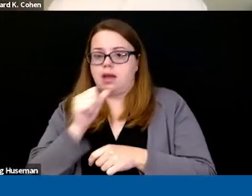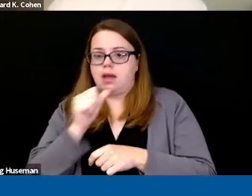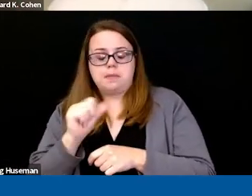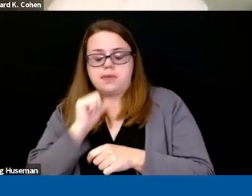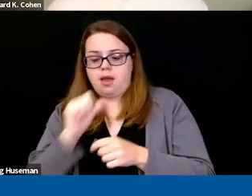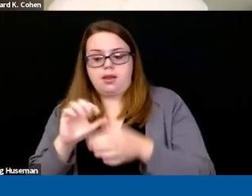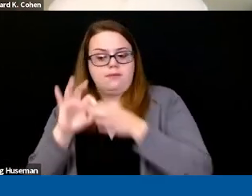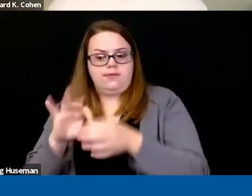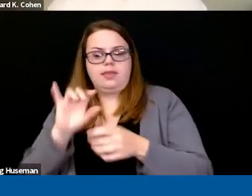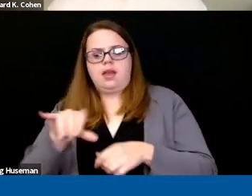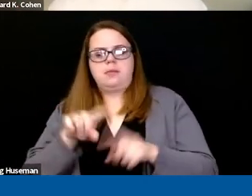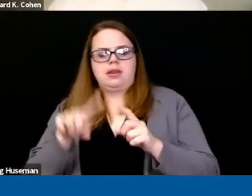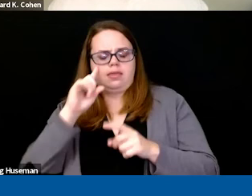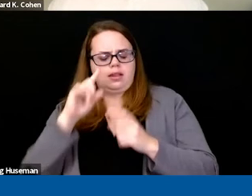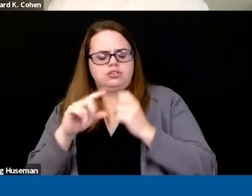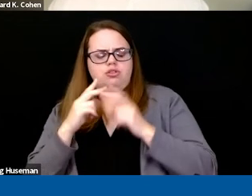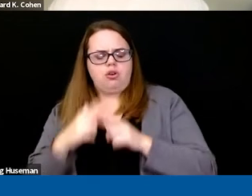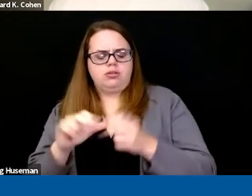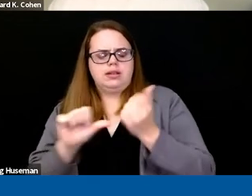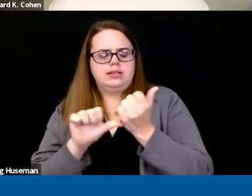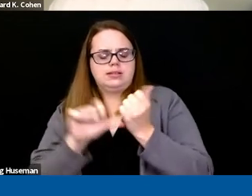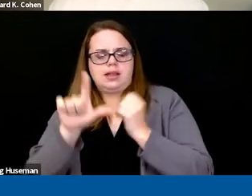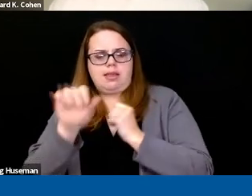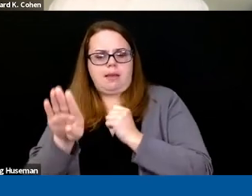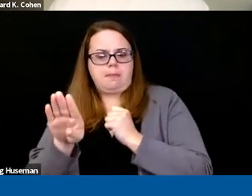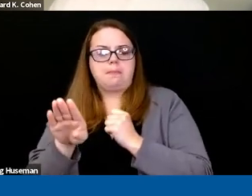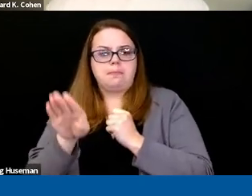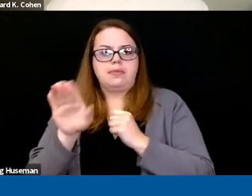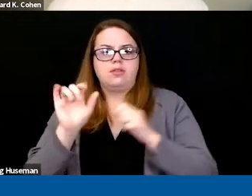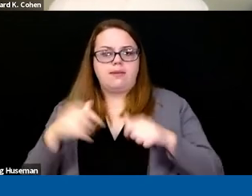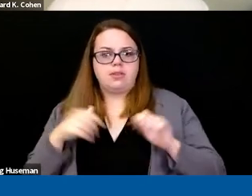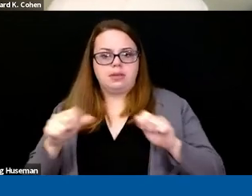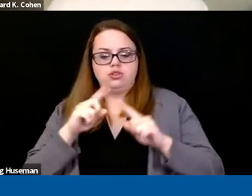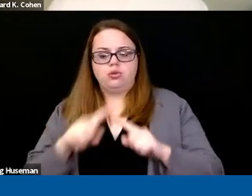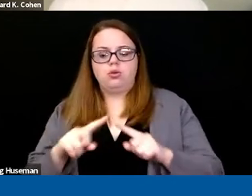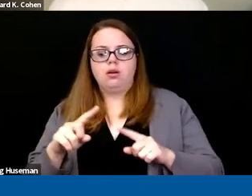but I believe it's Assistiv Labs. It actually gives you the ability to virtually test in those combinations.